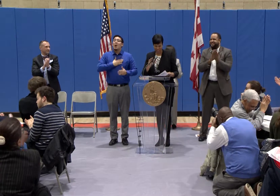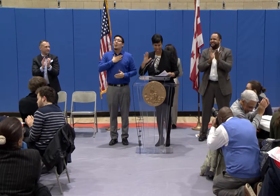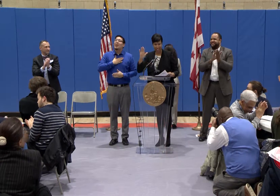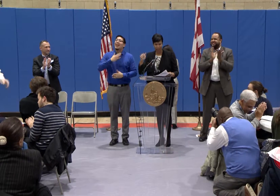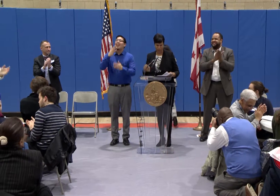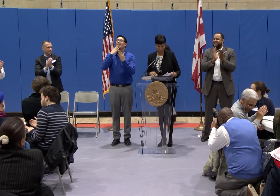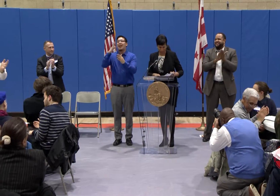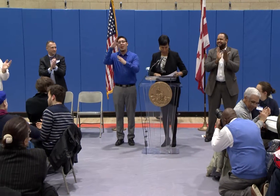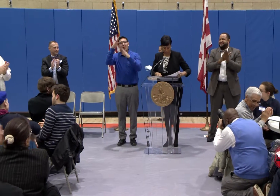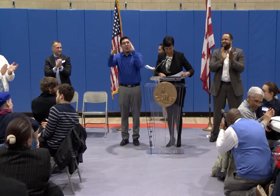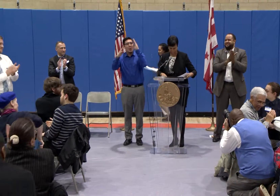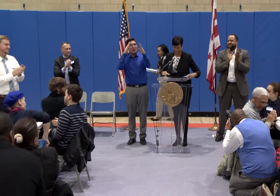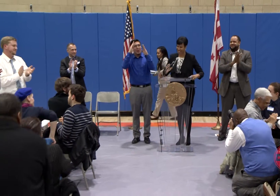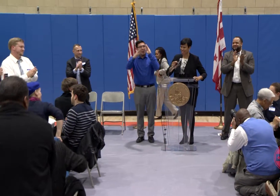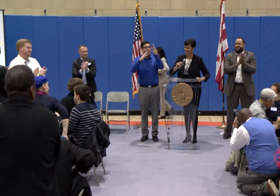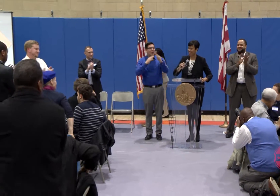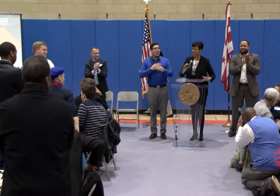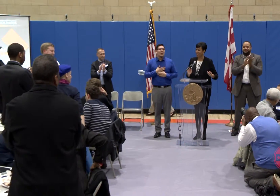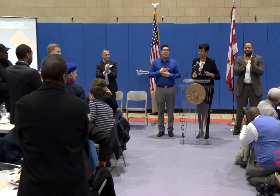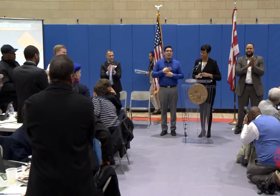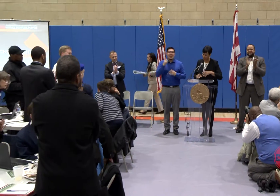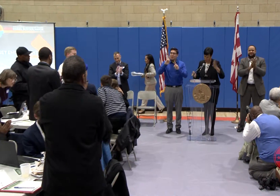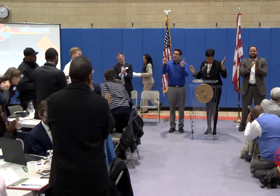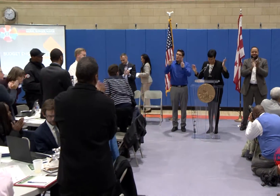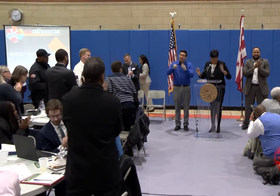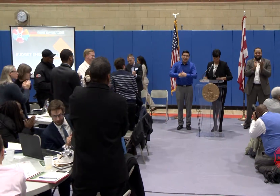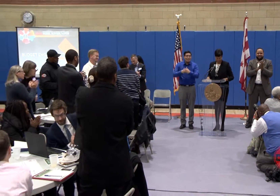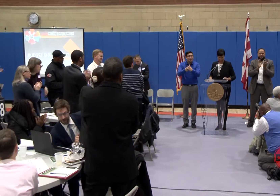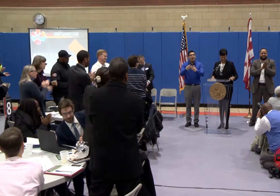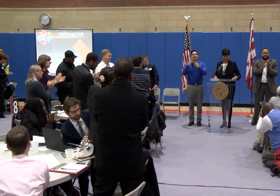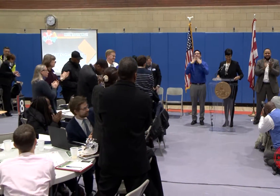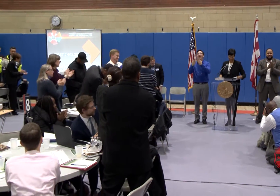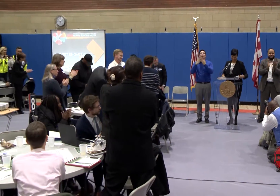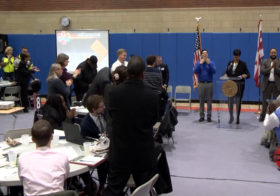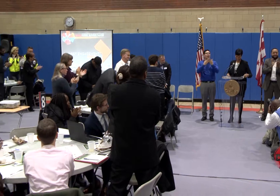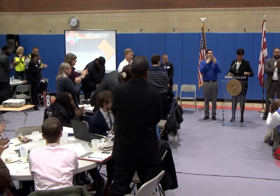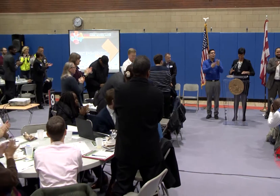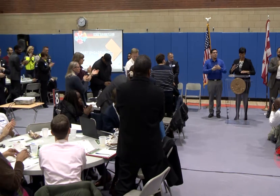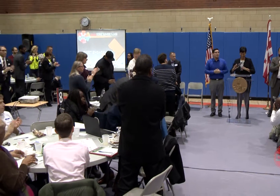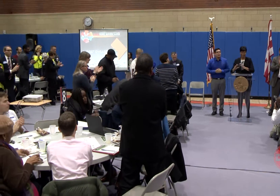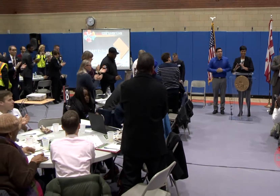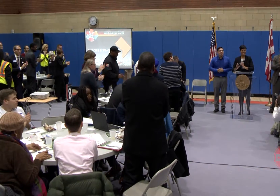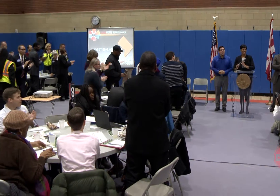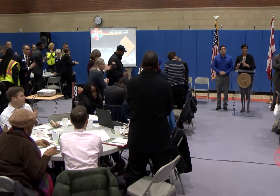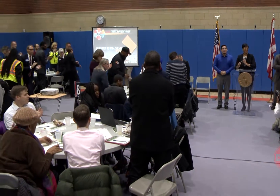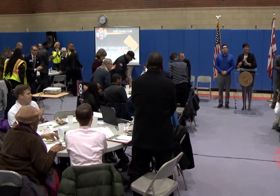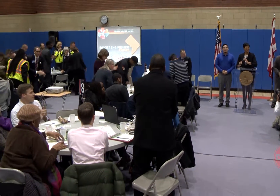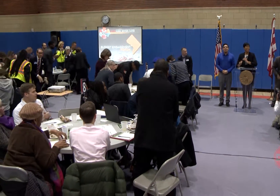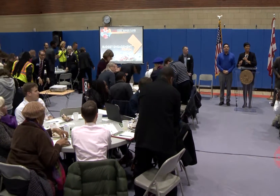EVENING. PLEASE, PLEASE, PLEASE, LET'S GET STARTED. THANK YOU.